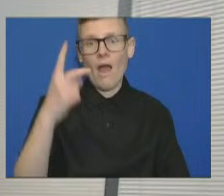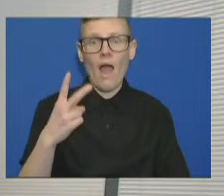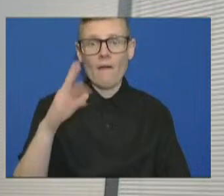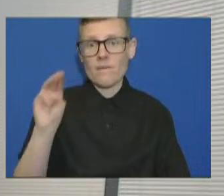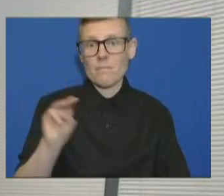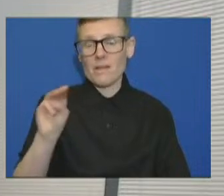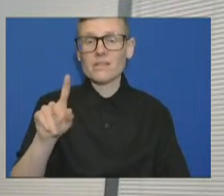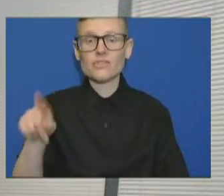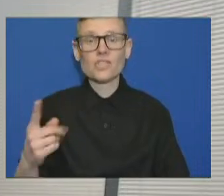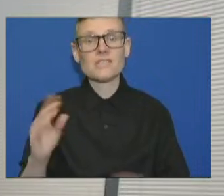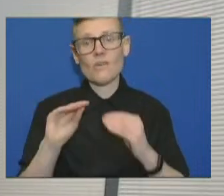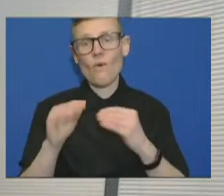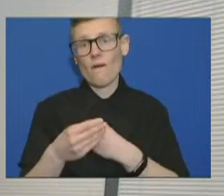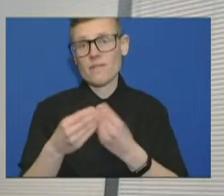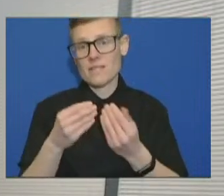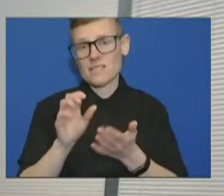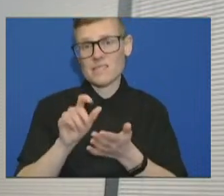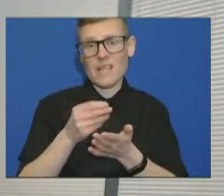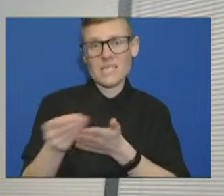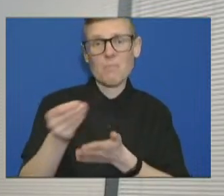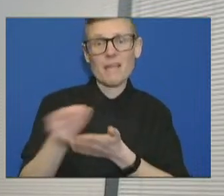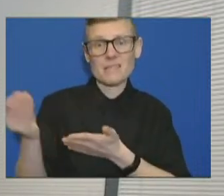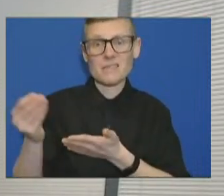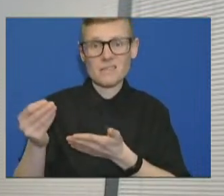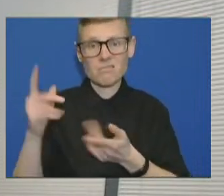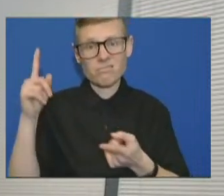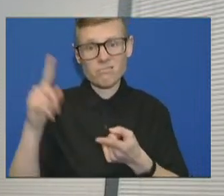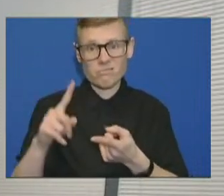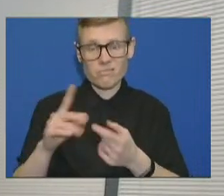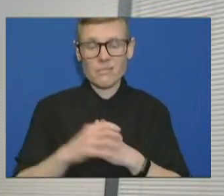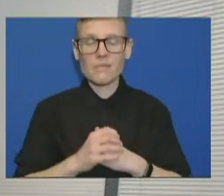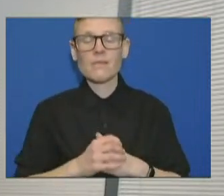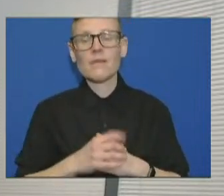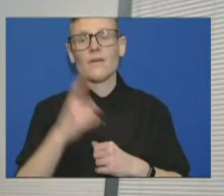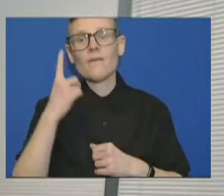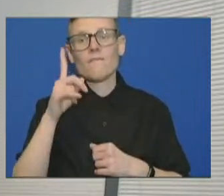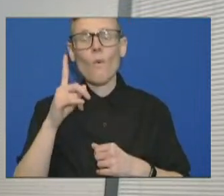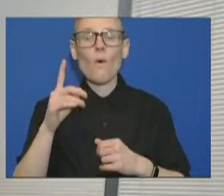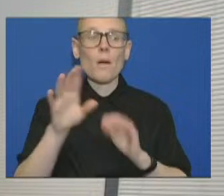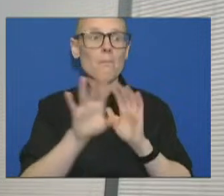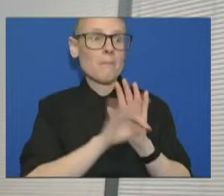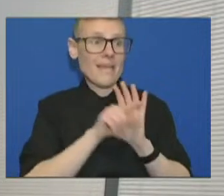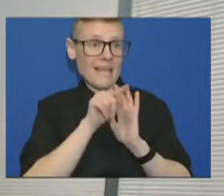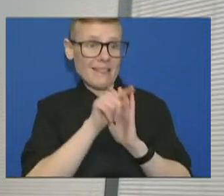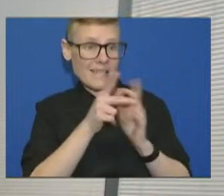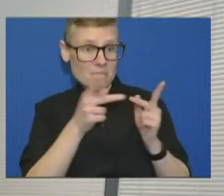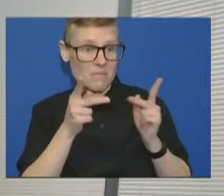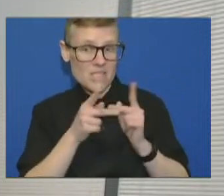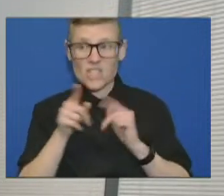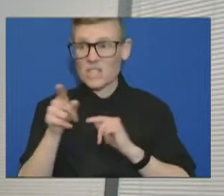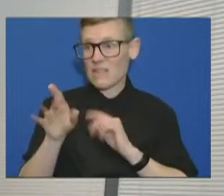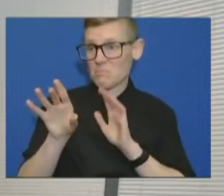expense actually netted a half $1 million savings just in